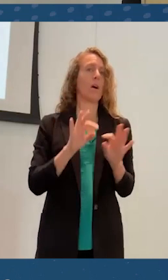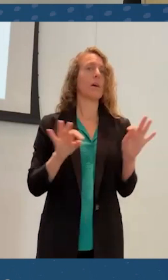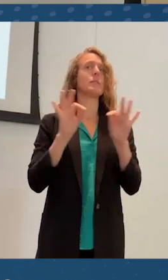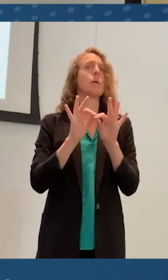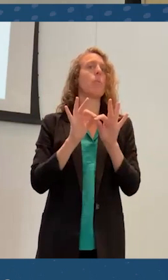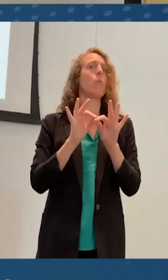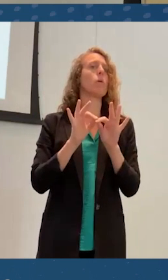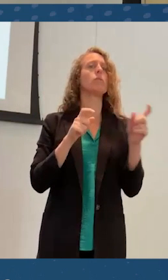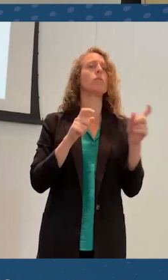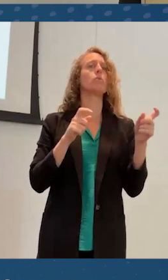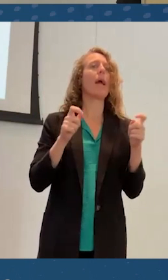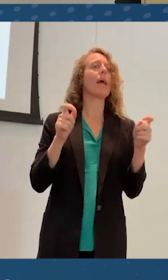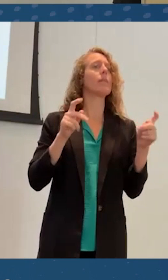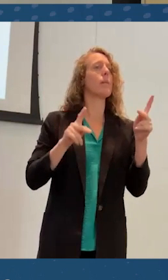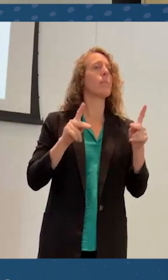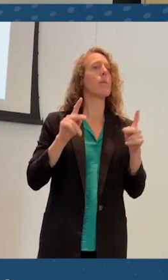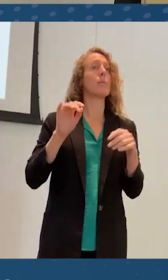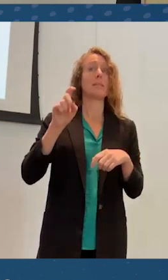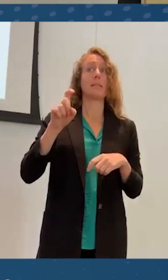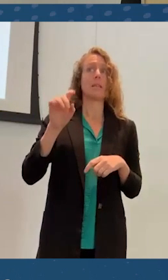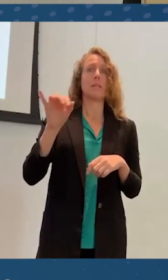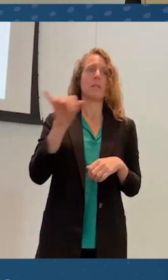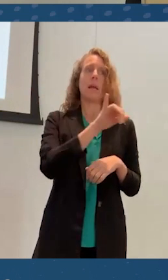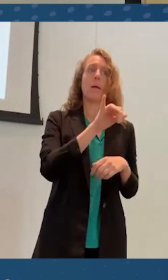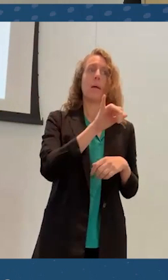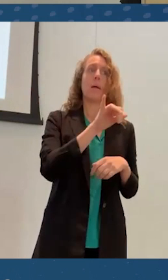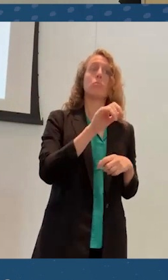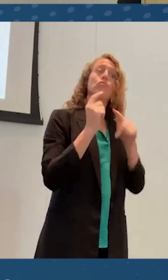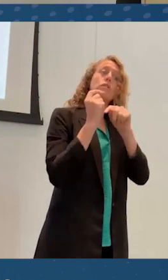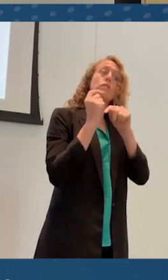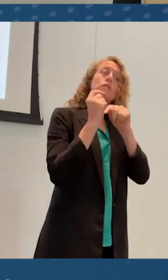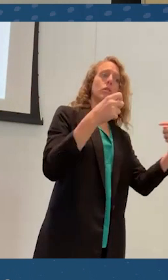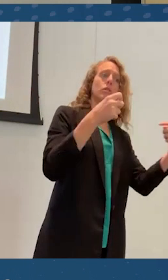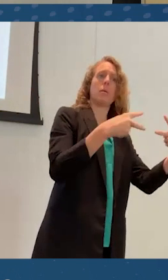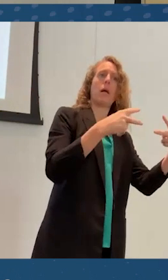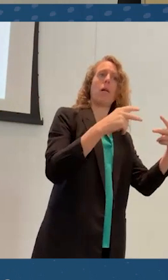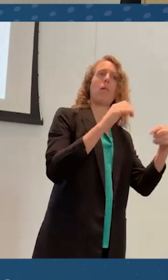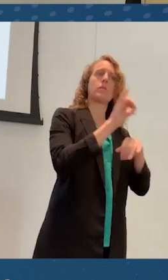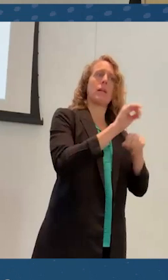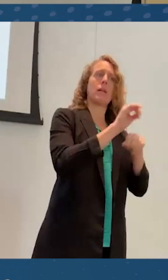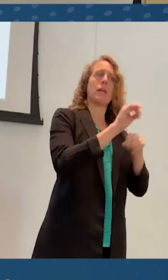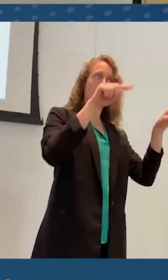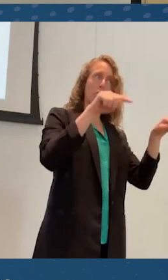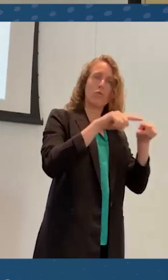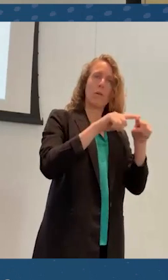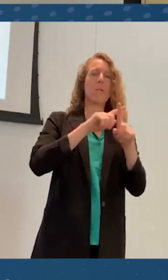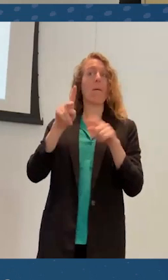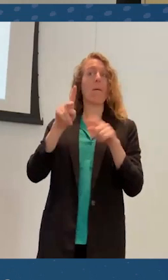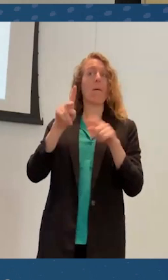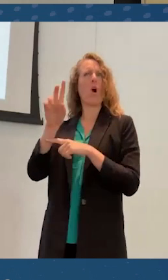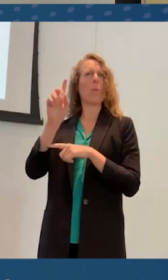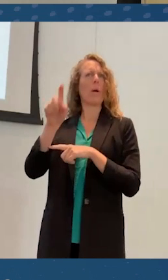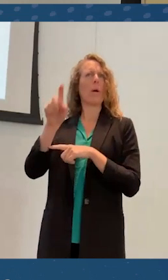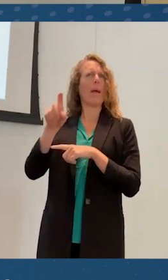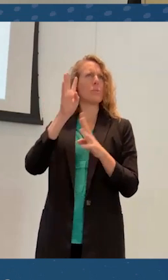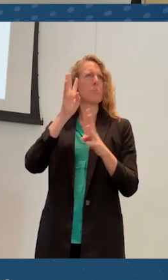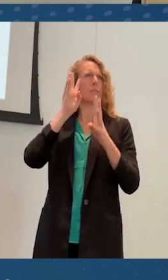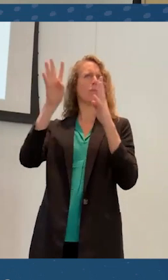needs as traditional subtitles were, we were going to have to innovate. So now, to satisfy my own perfectionism,